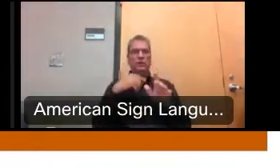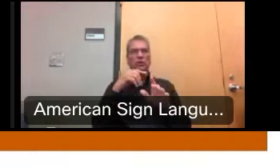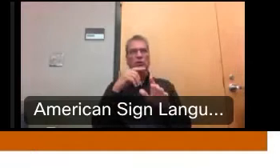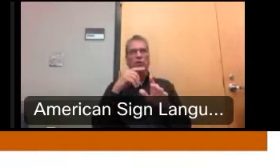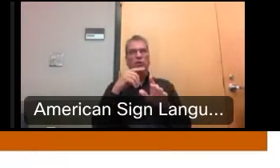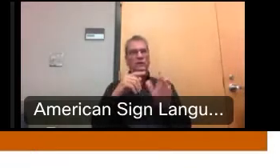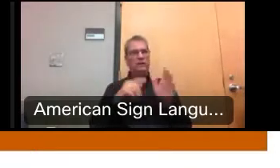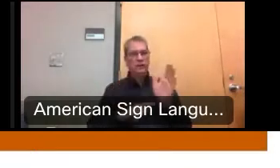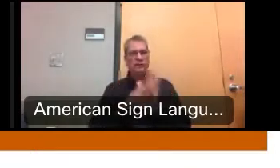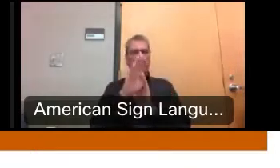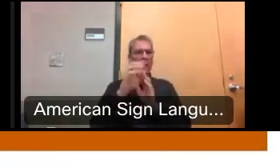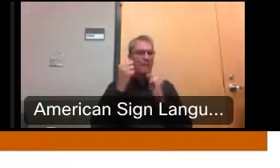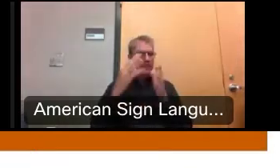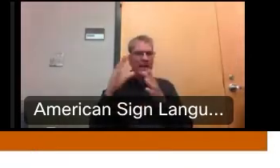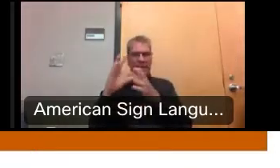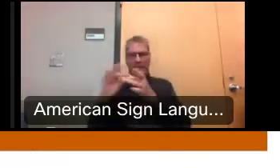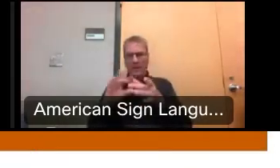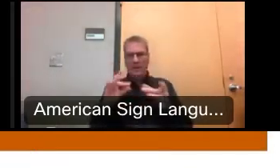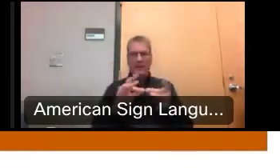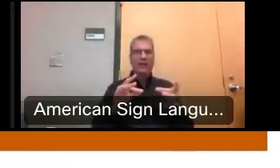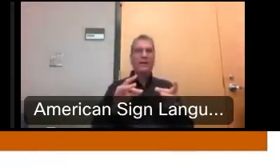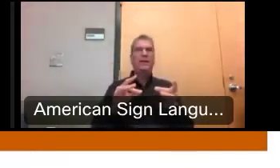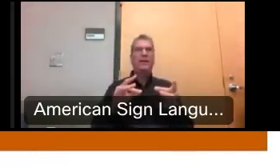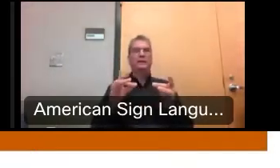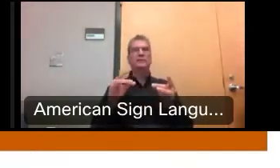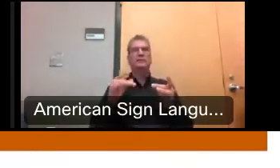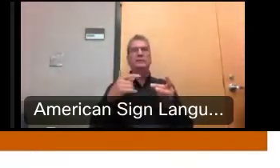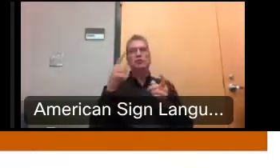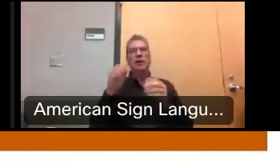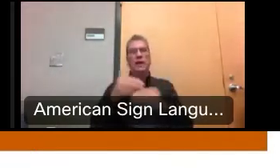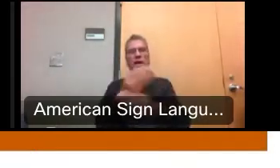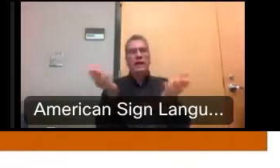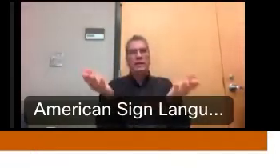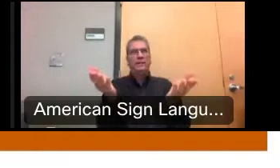of messages and then they slowly disappear as we test them. Um, we were doing this part